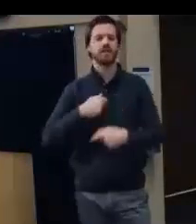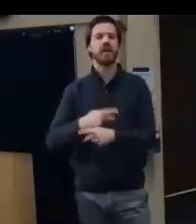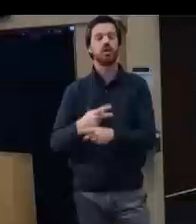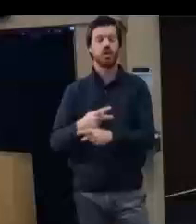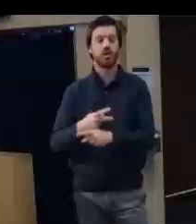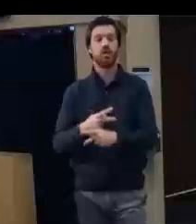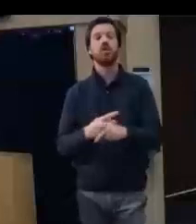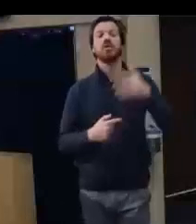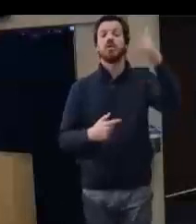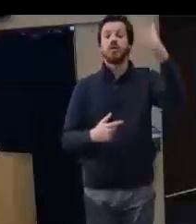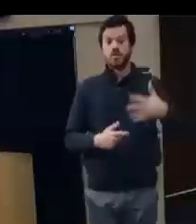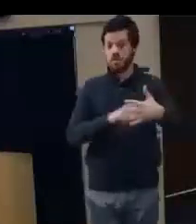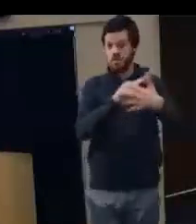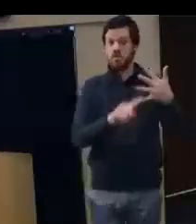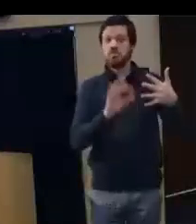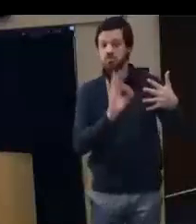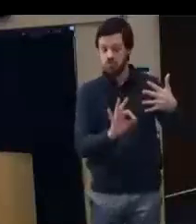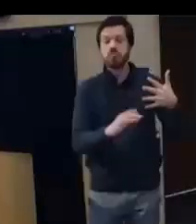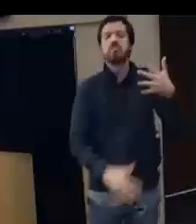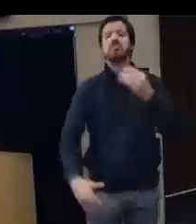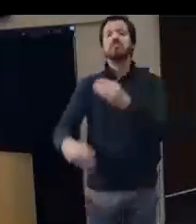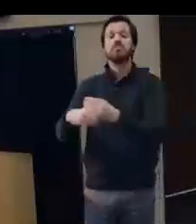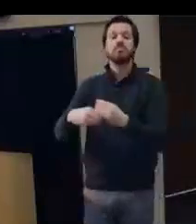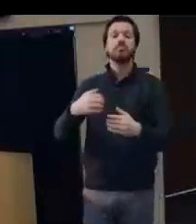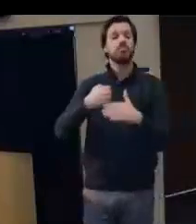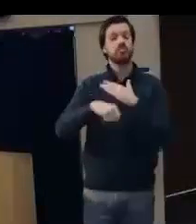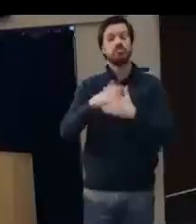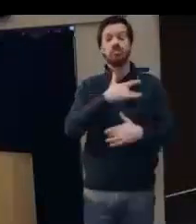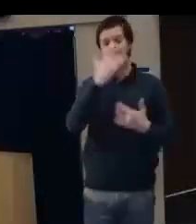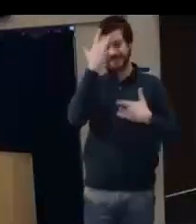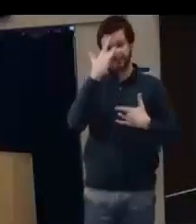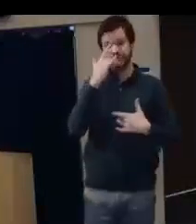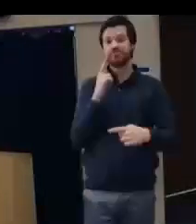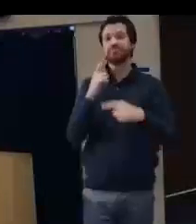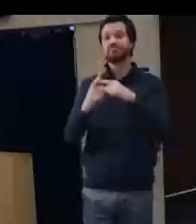addition when we think of our patients with congenital heart disease they face a unique